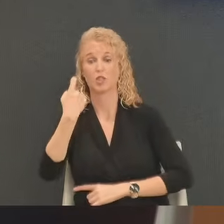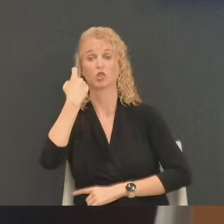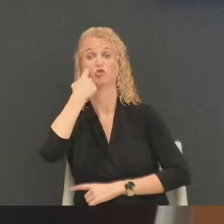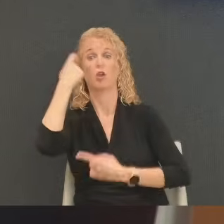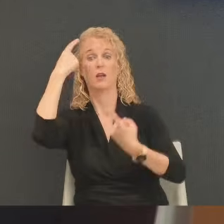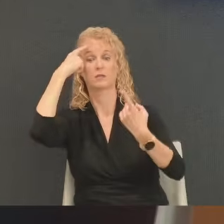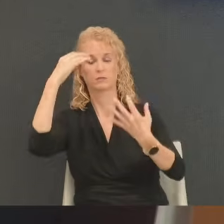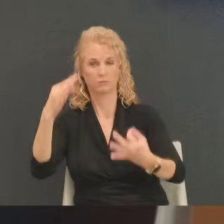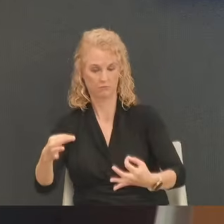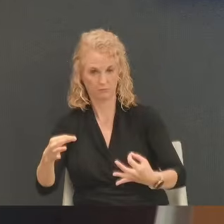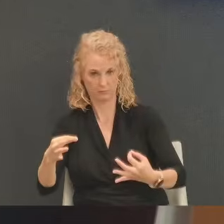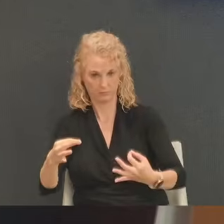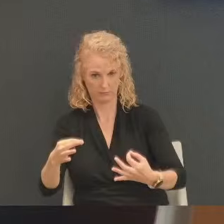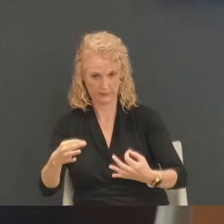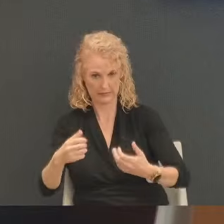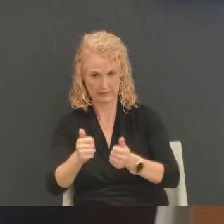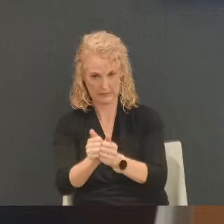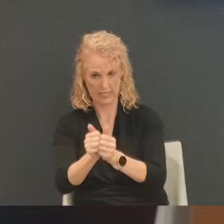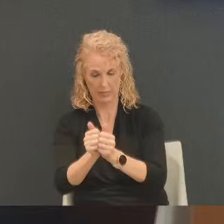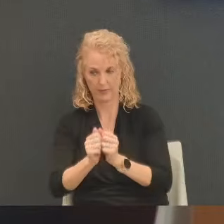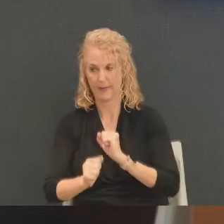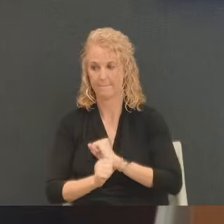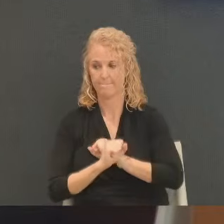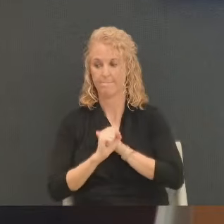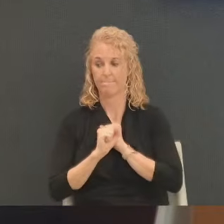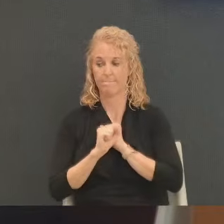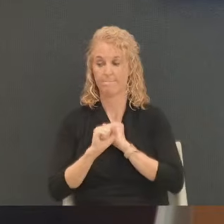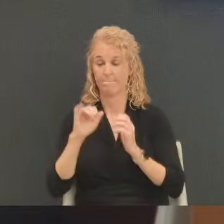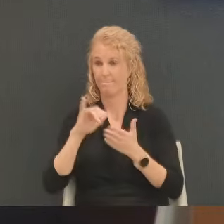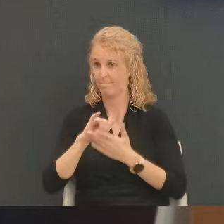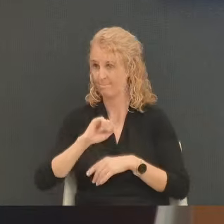so we're bringing the final agreement to you today. That is your consent agenda,